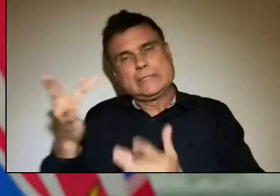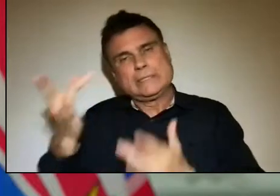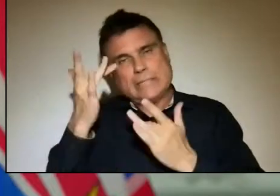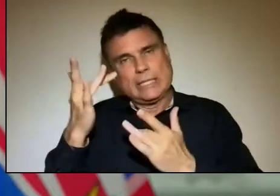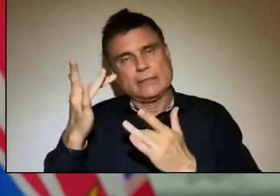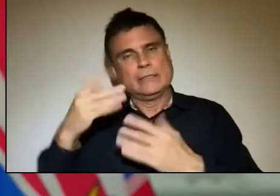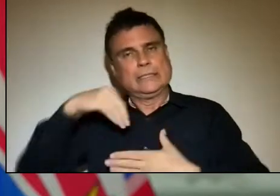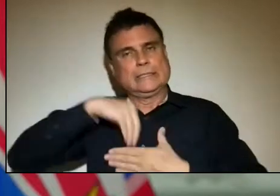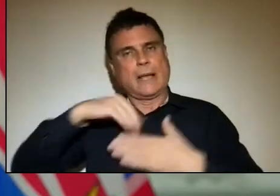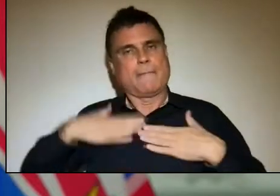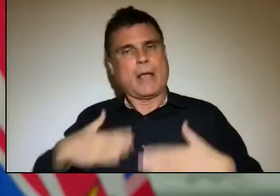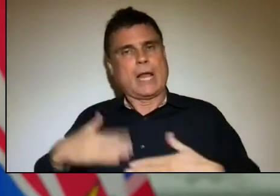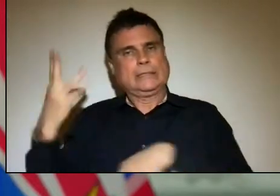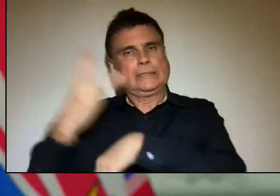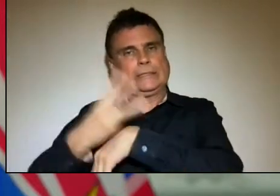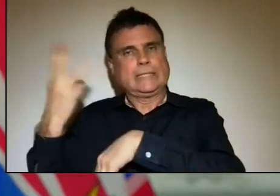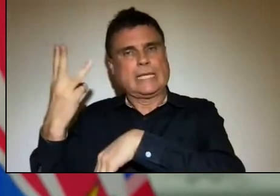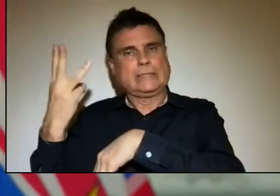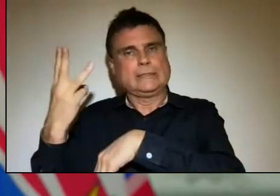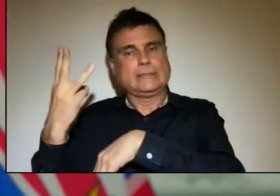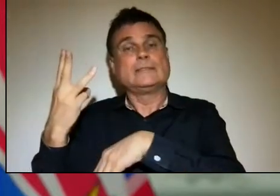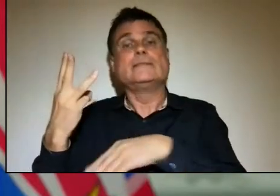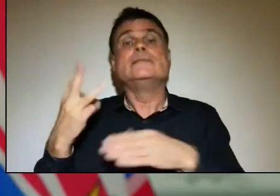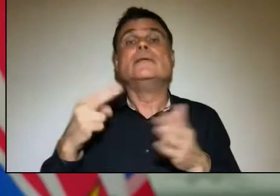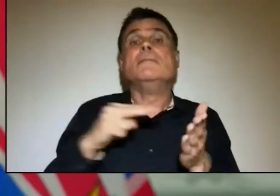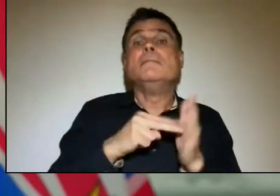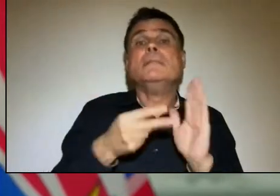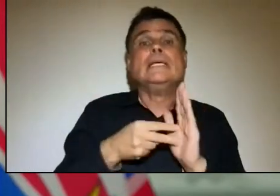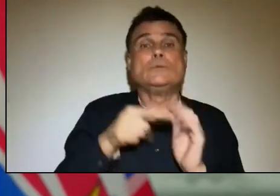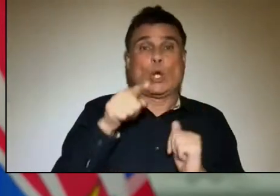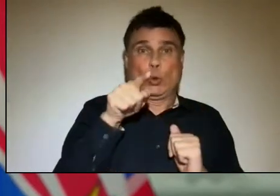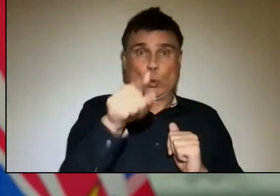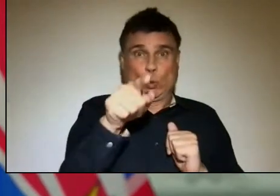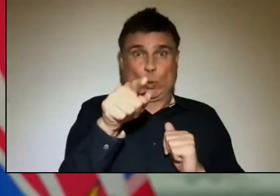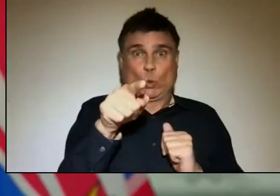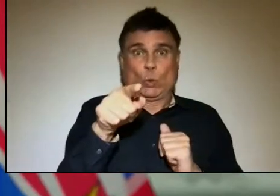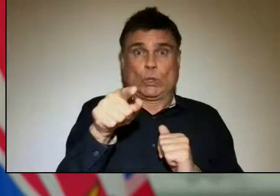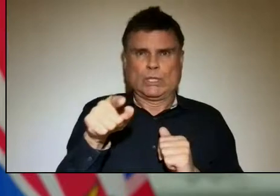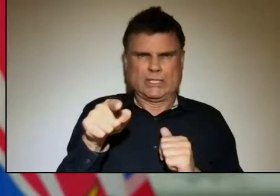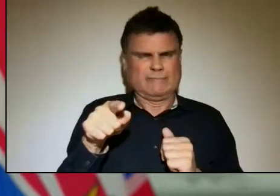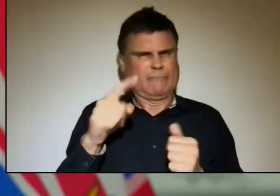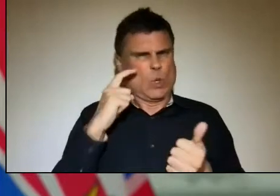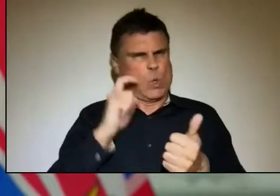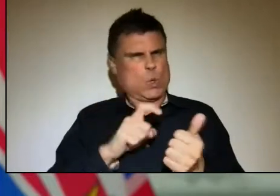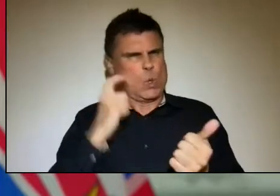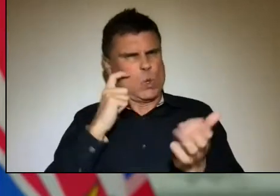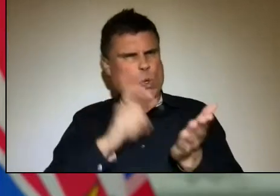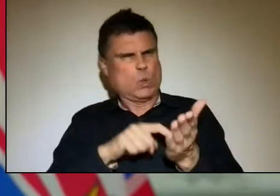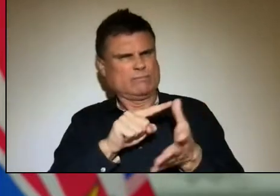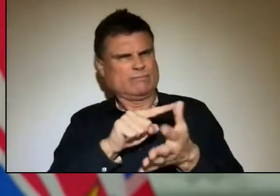late as a month ago. Which means by the time you develop symptoms and get tested,